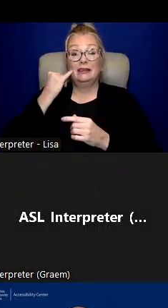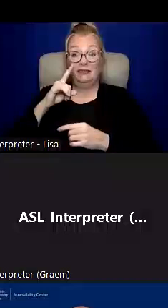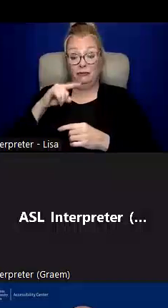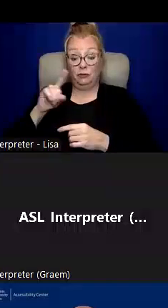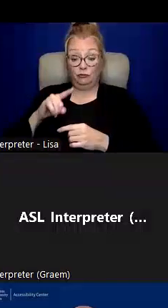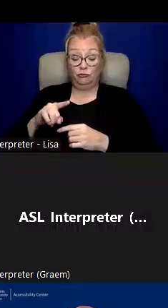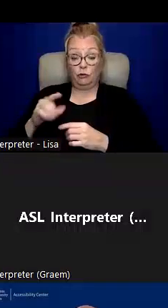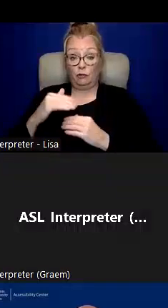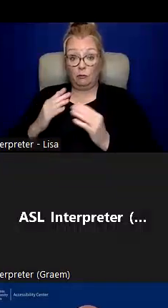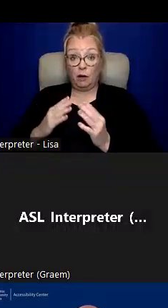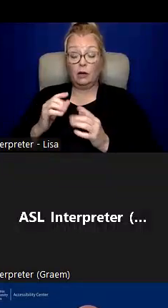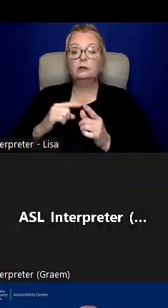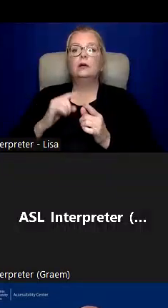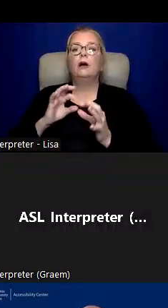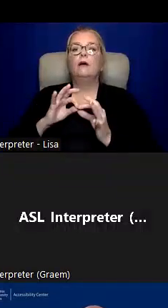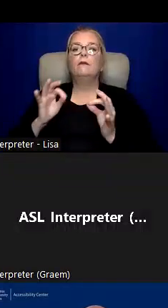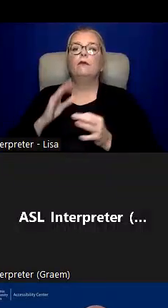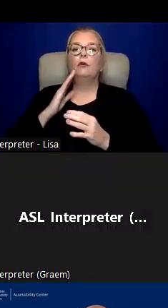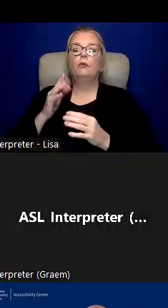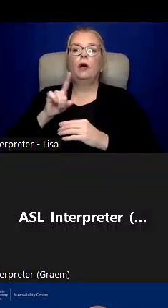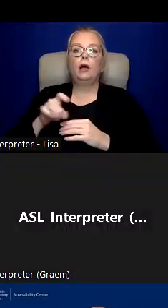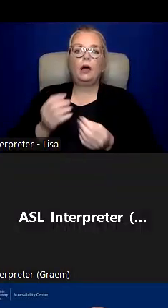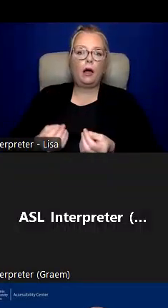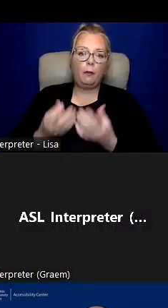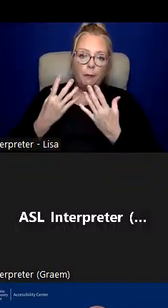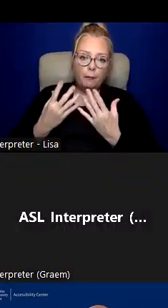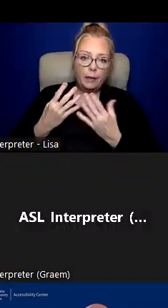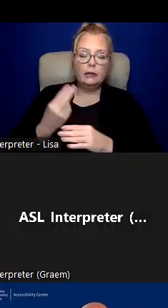the form would then ask you, well, how many? How many users do you anticipate you